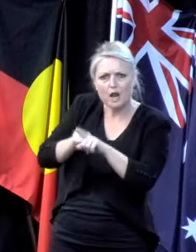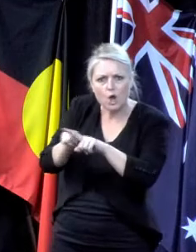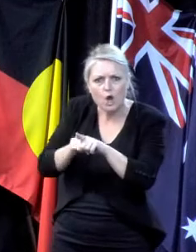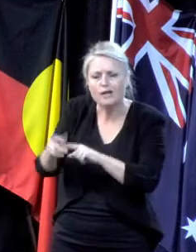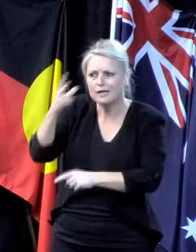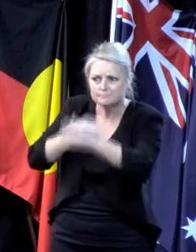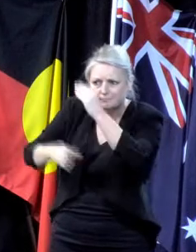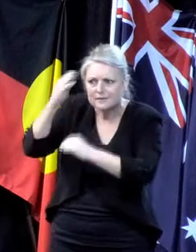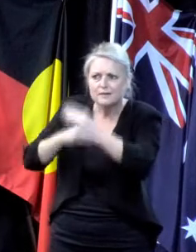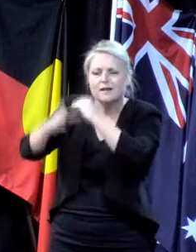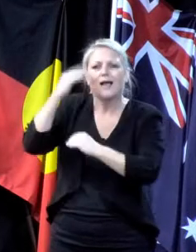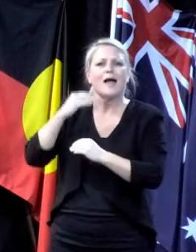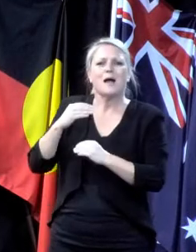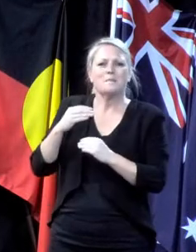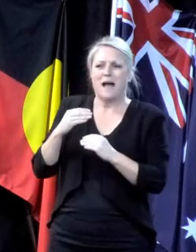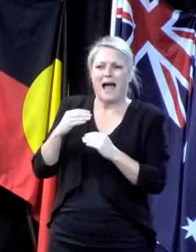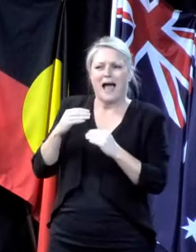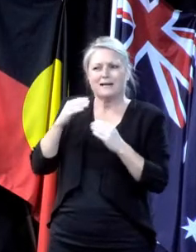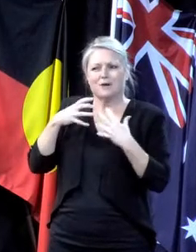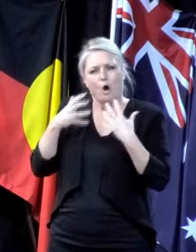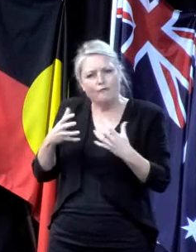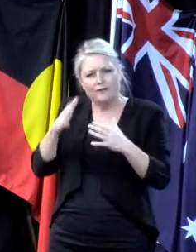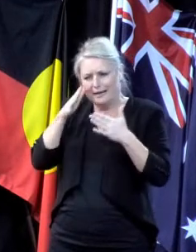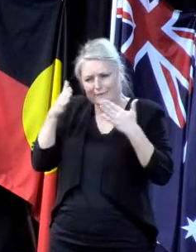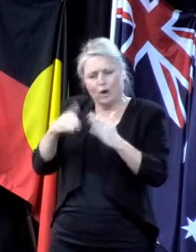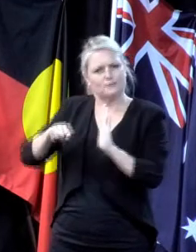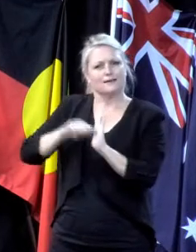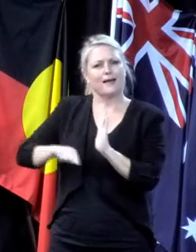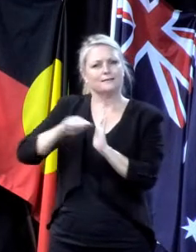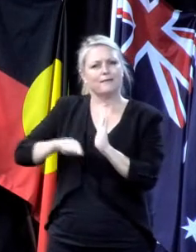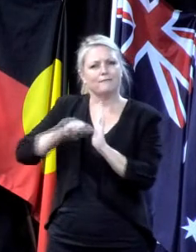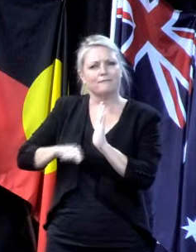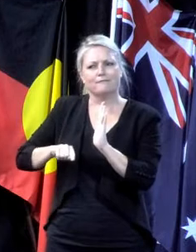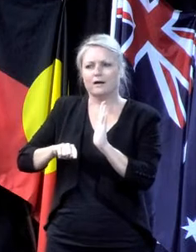and the visioning and the motivators of the student, and it’s always framed in that medical model.